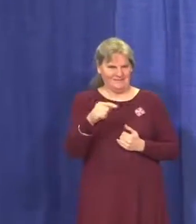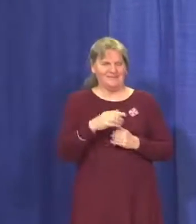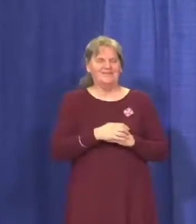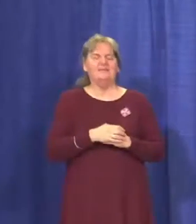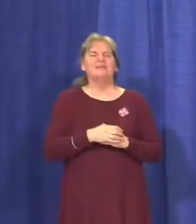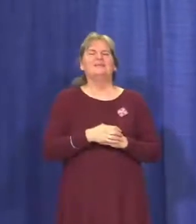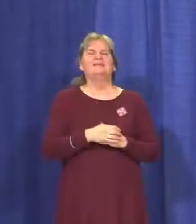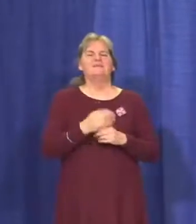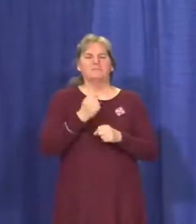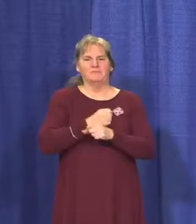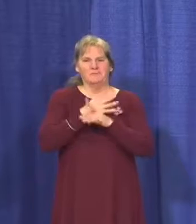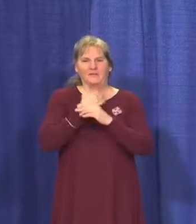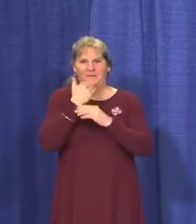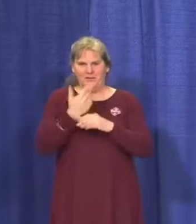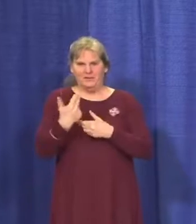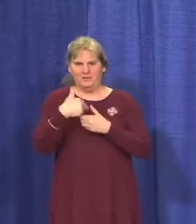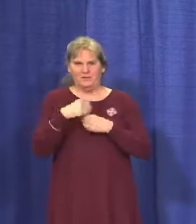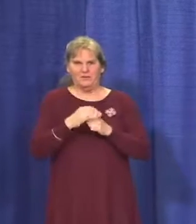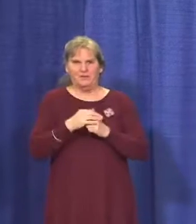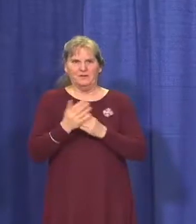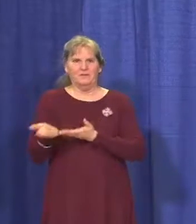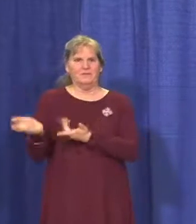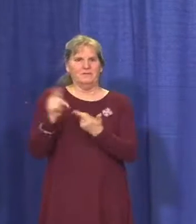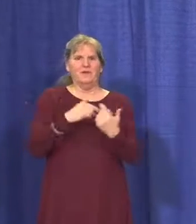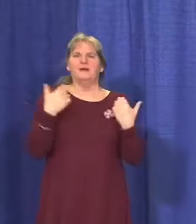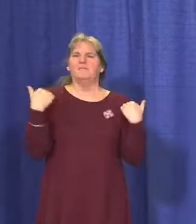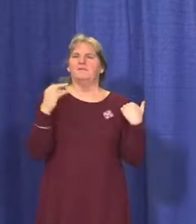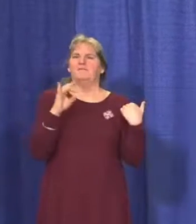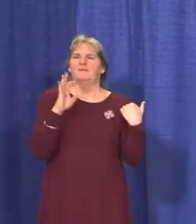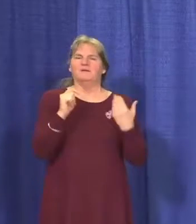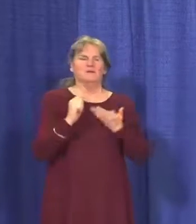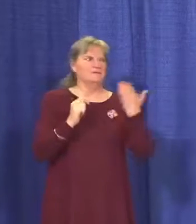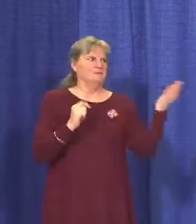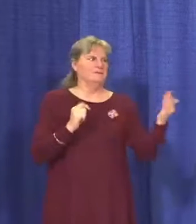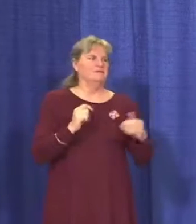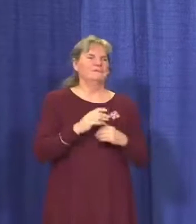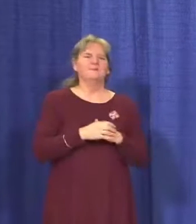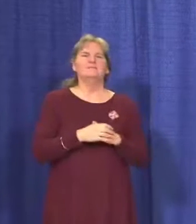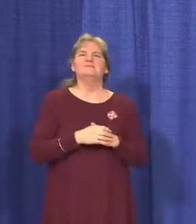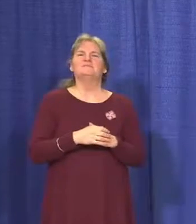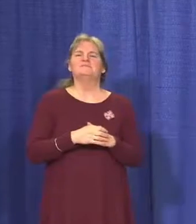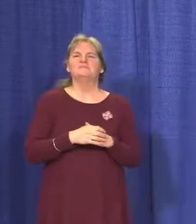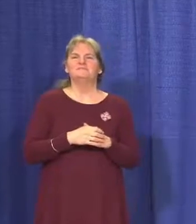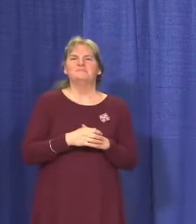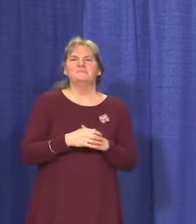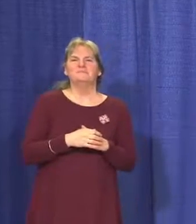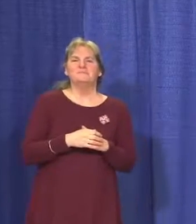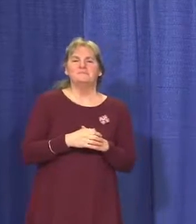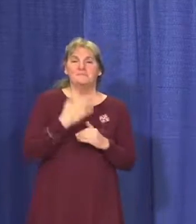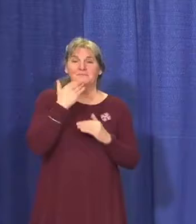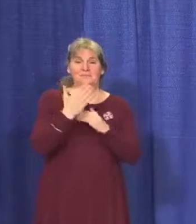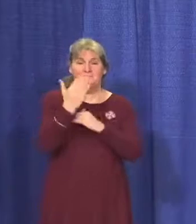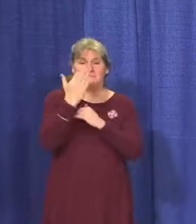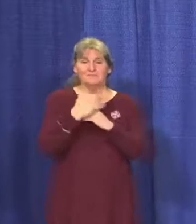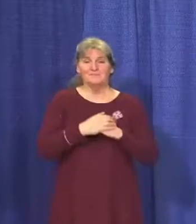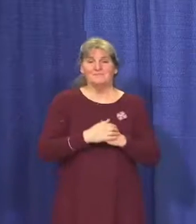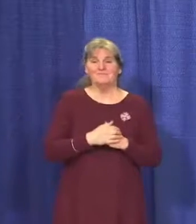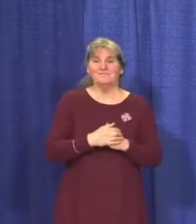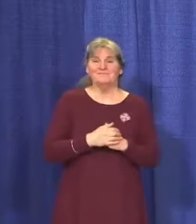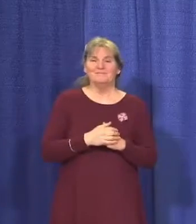again remotely this week. I will now hand it over to Minister Pauline Frost. [Speaking Indigenous Language] Good morning.